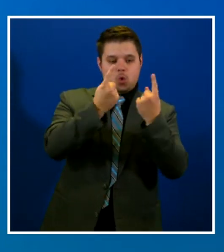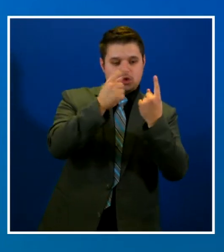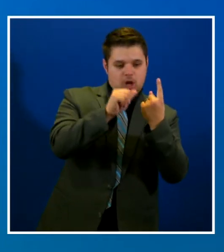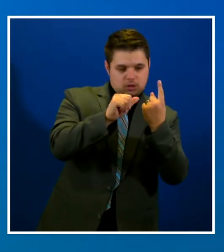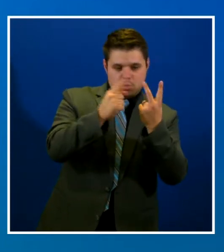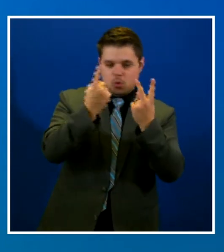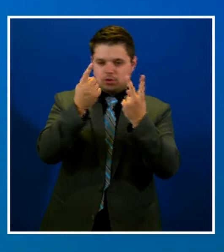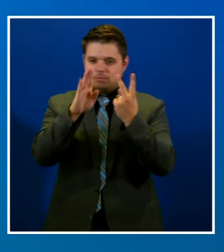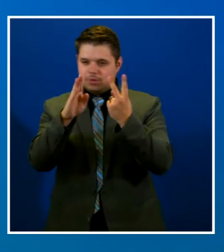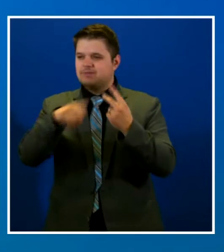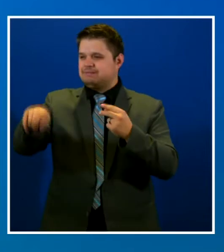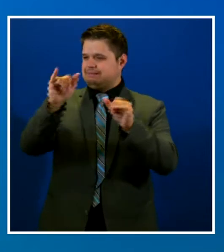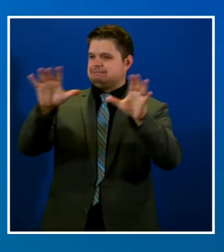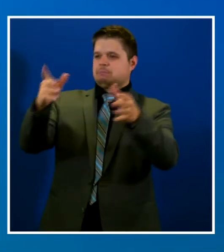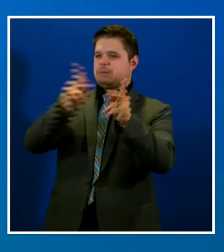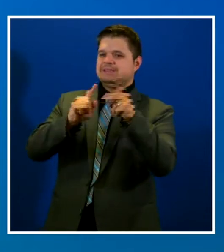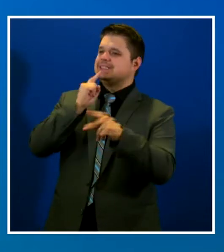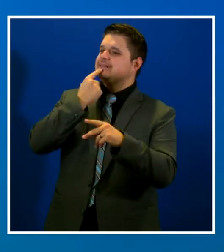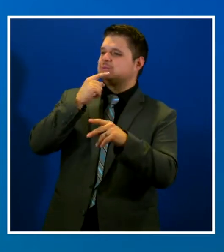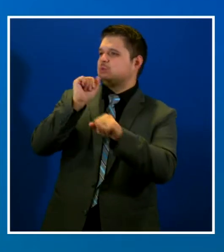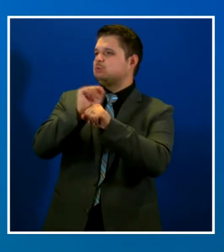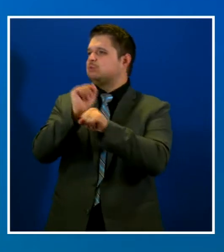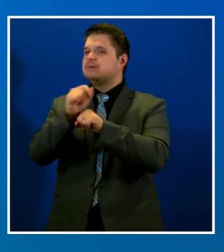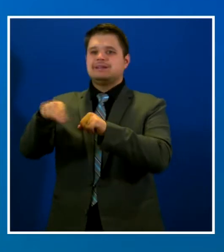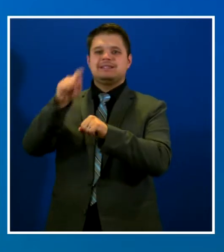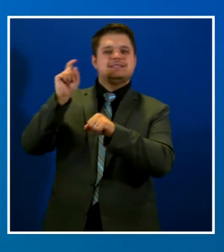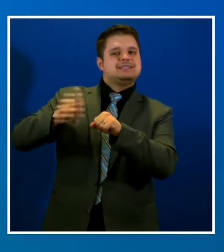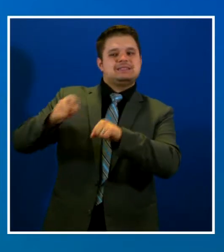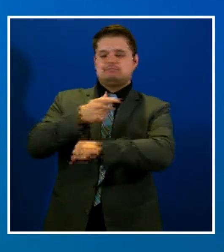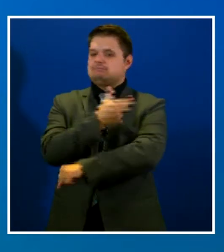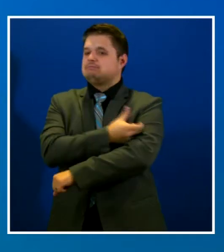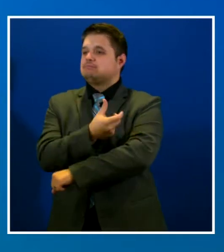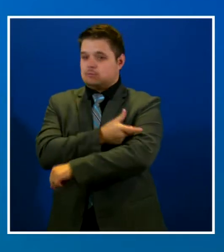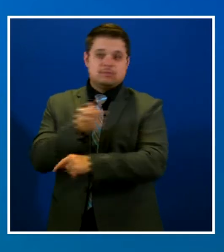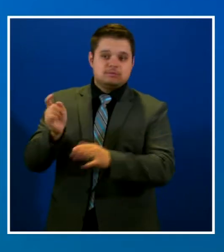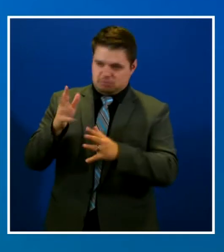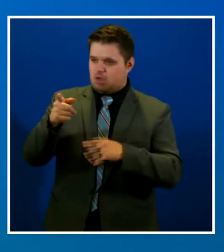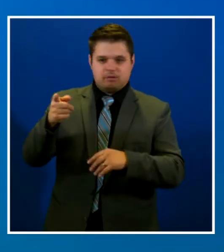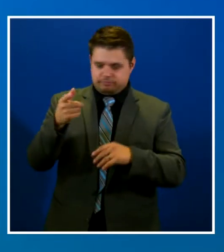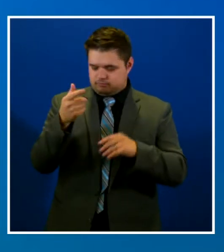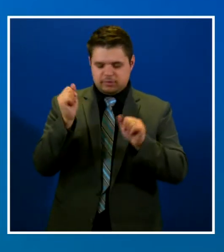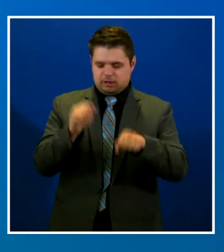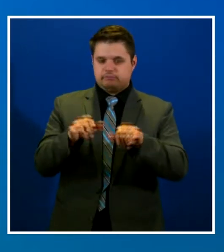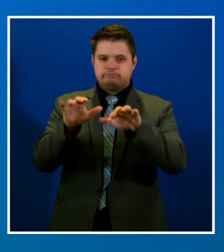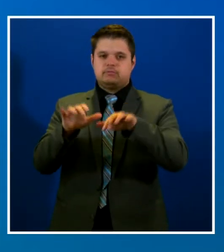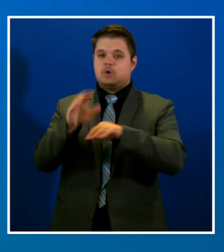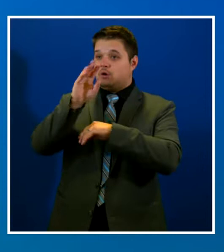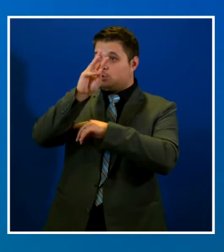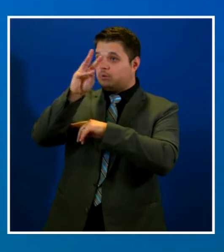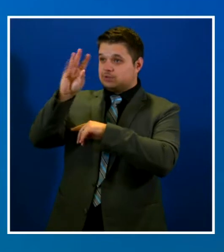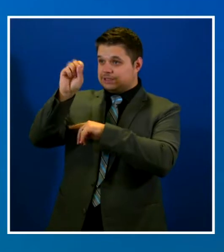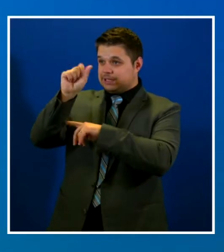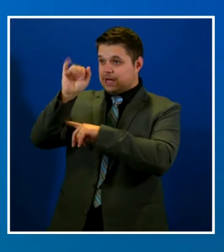visiting the Safeway website shown on the screen, this link will also be listed in the description of the video.